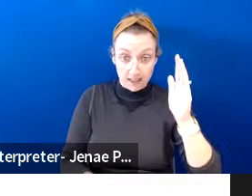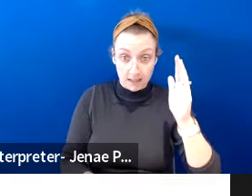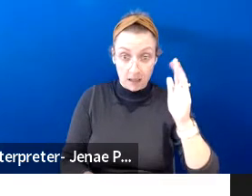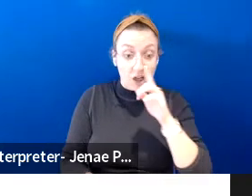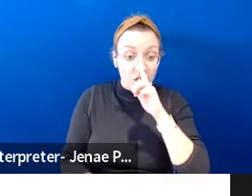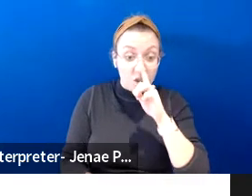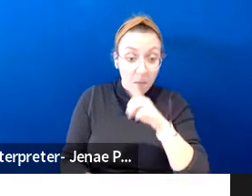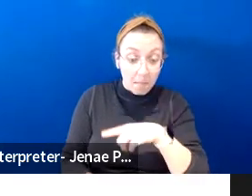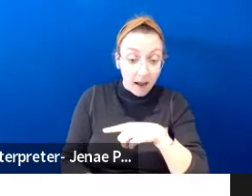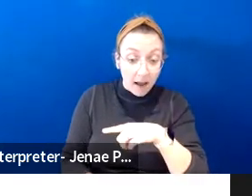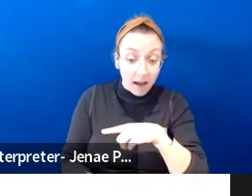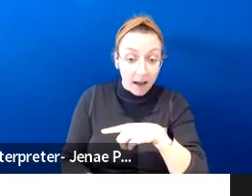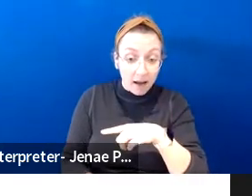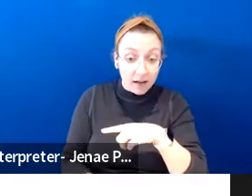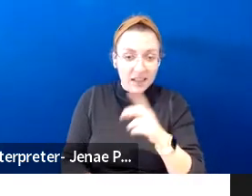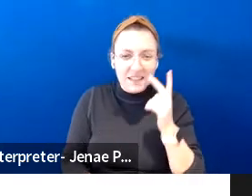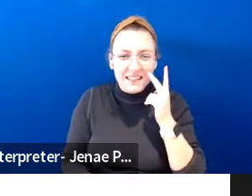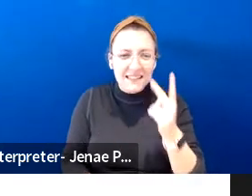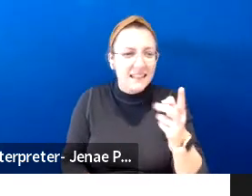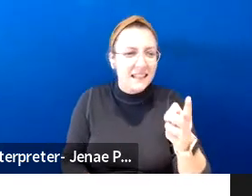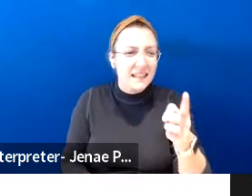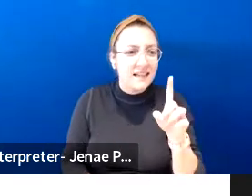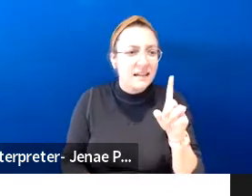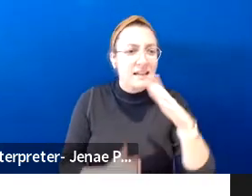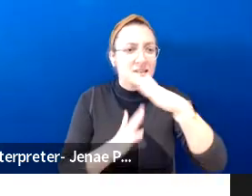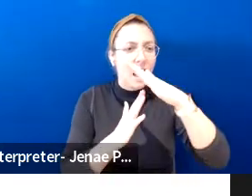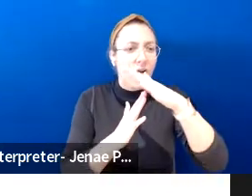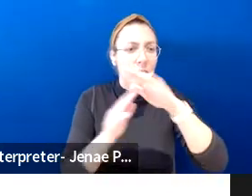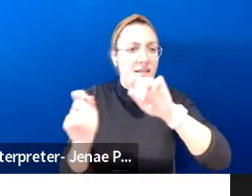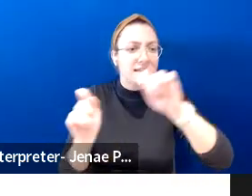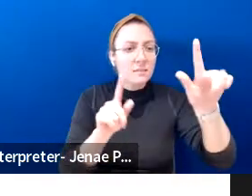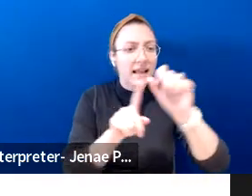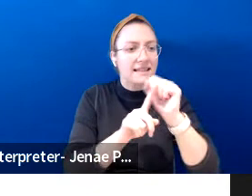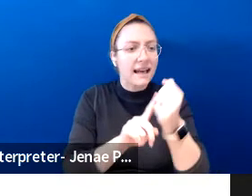Go to see that was is display settings at the top of. Yeah.